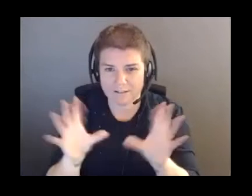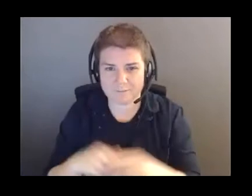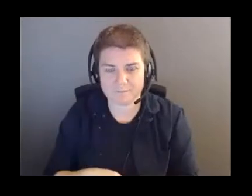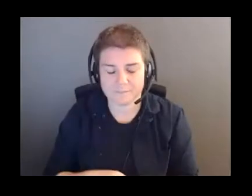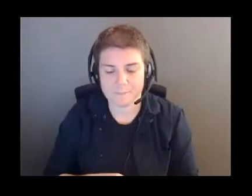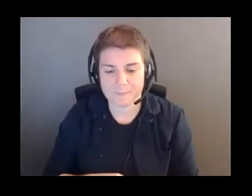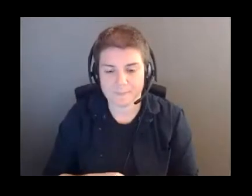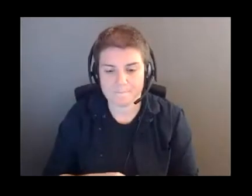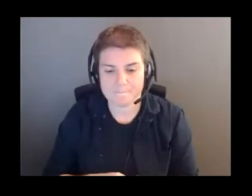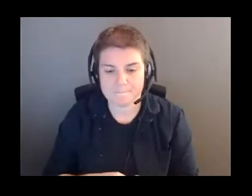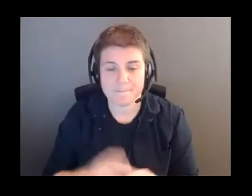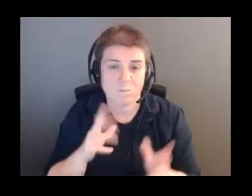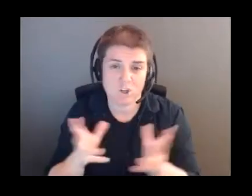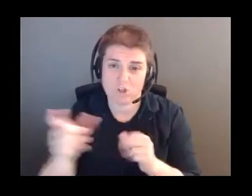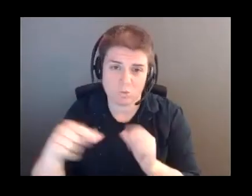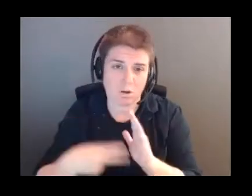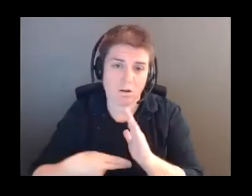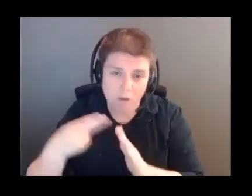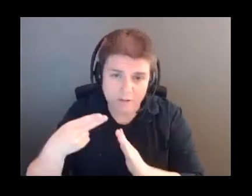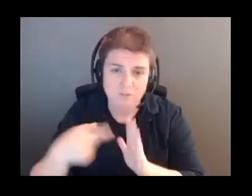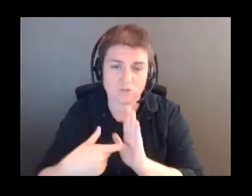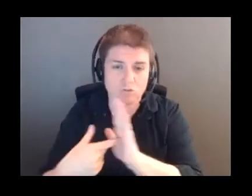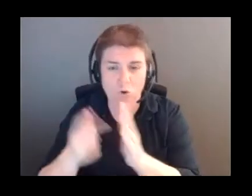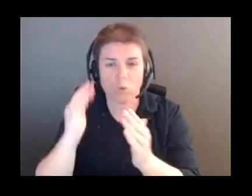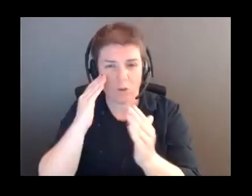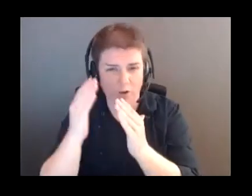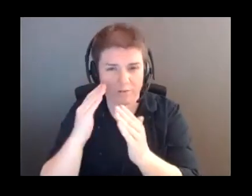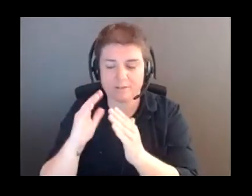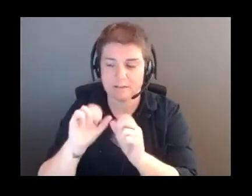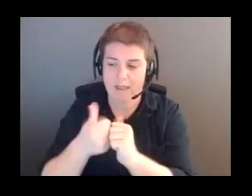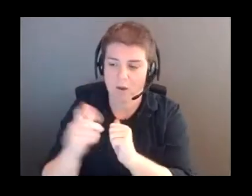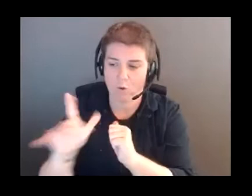you to be honest and show an awareness of how your organization delivers on its mandate,